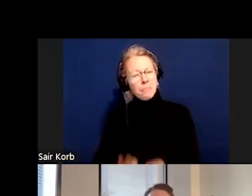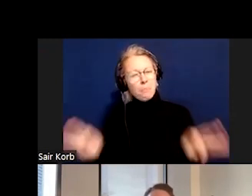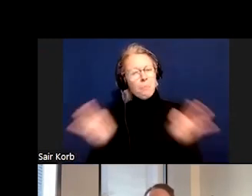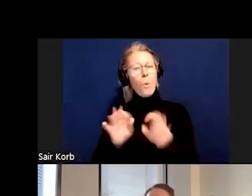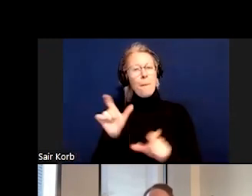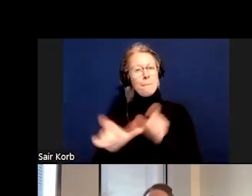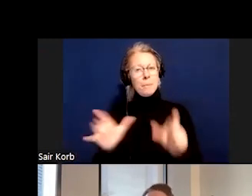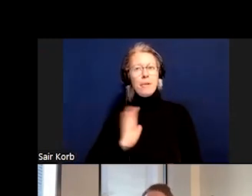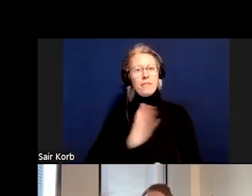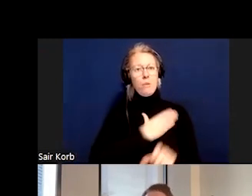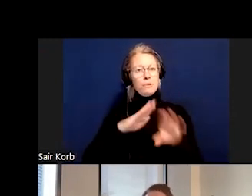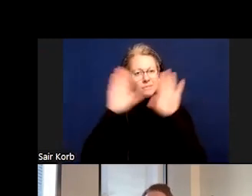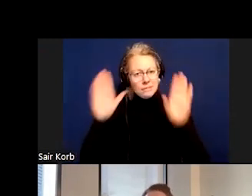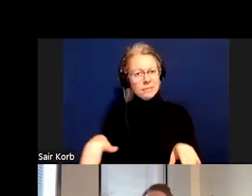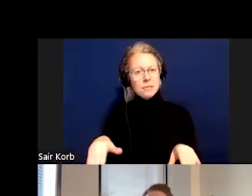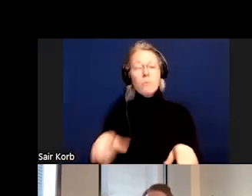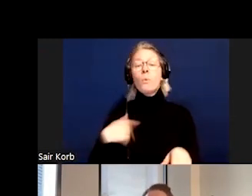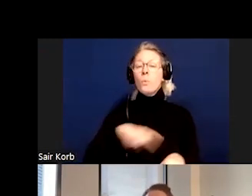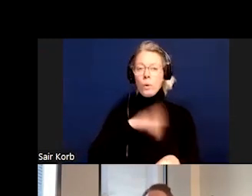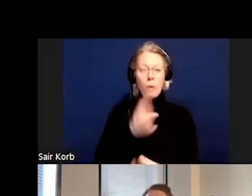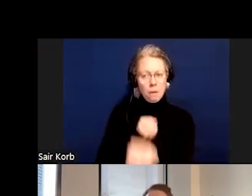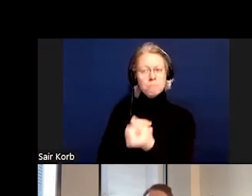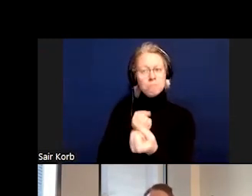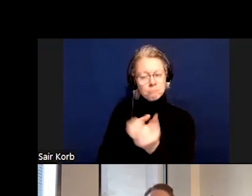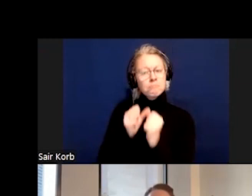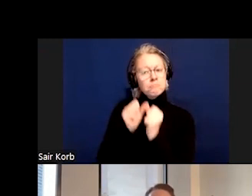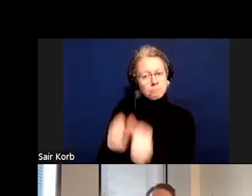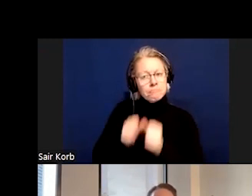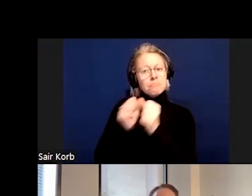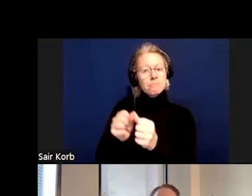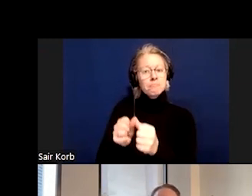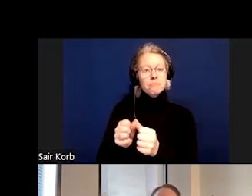and we will continue to work to consider and to address this need.